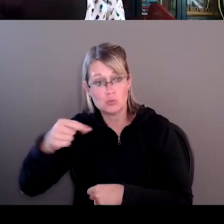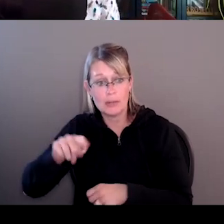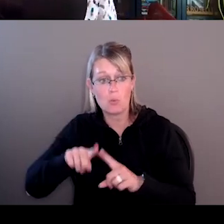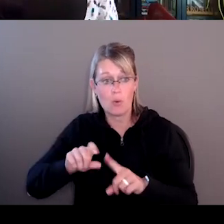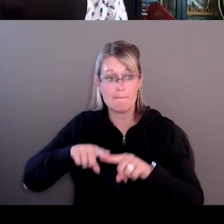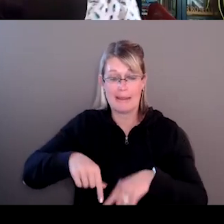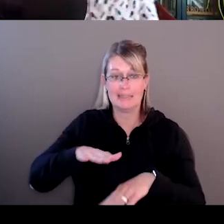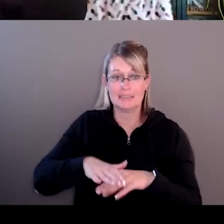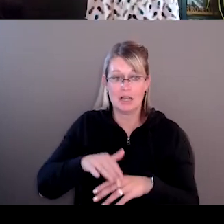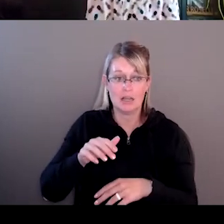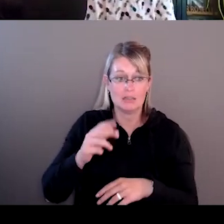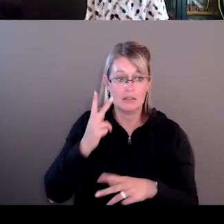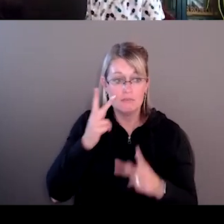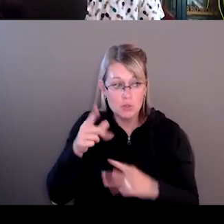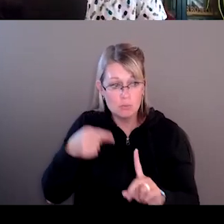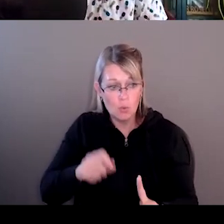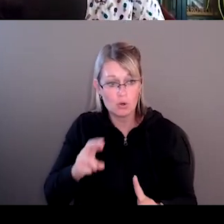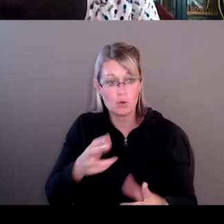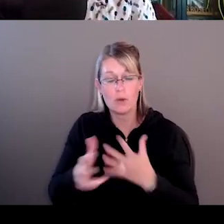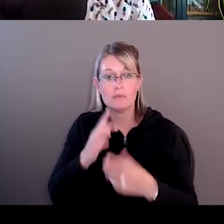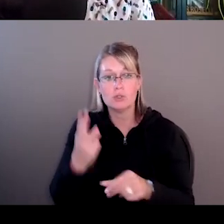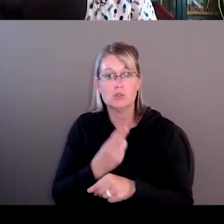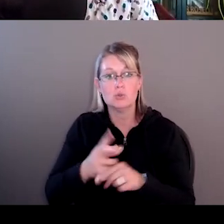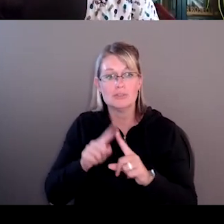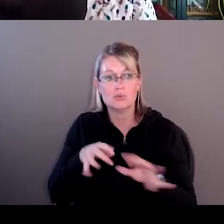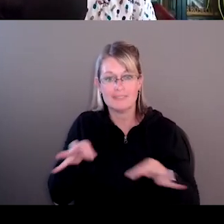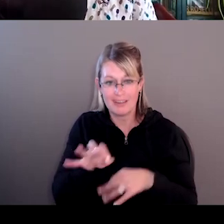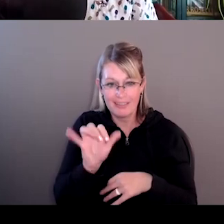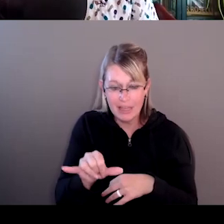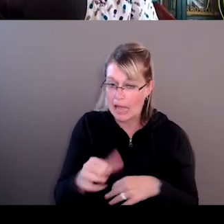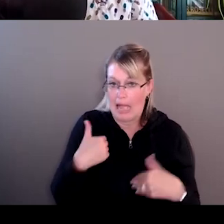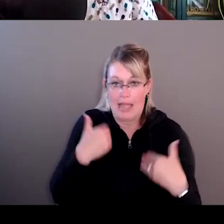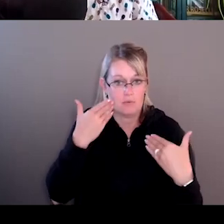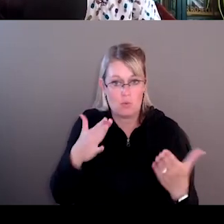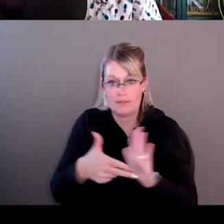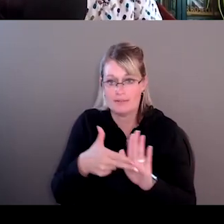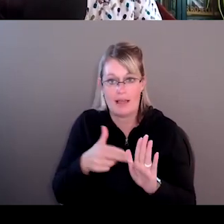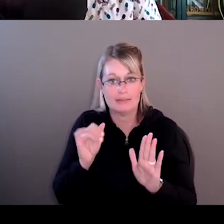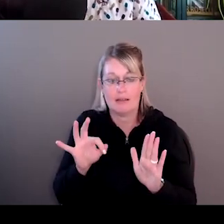or content or whatever works for users to refine the width. I don't know the status of the Safari